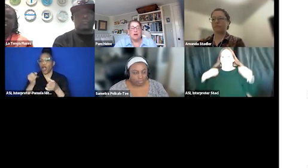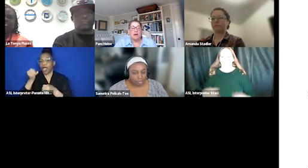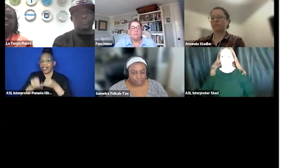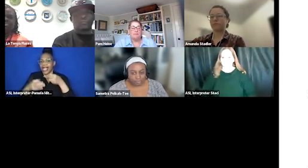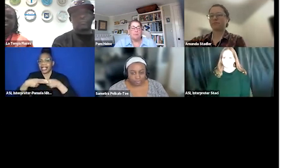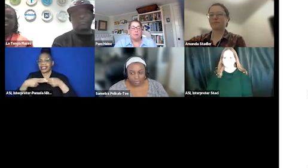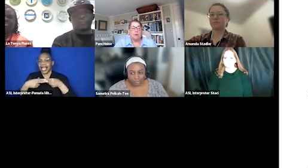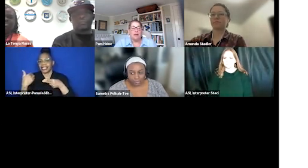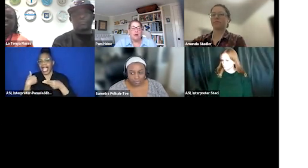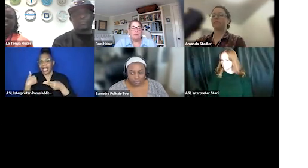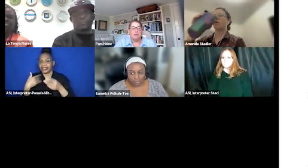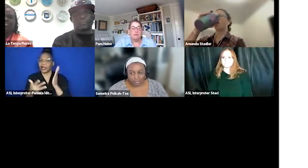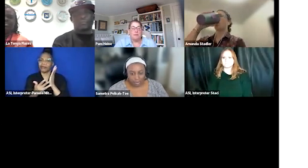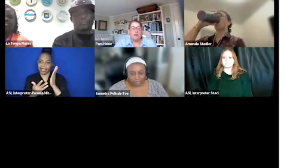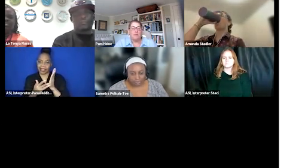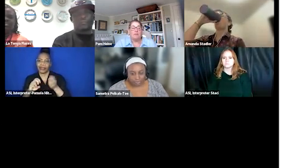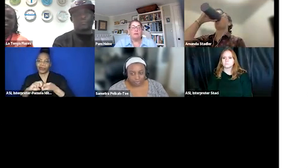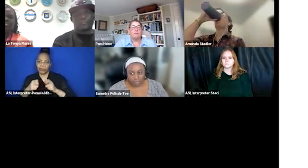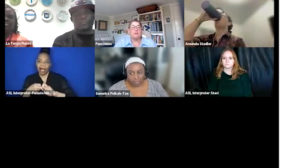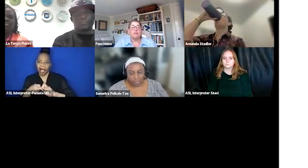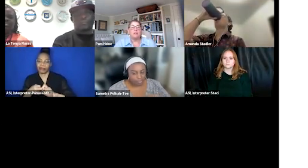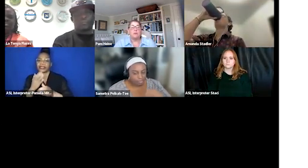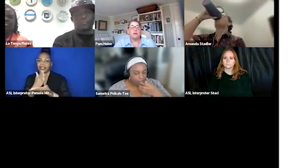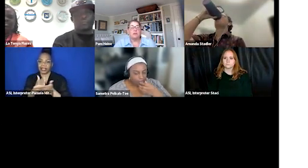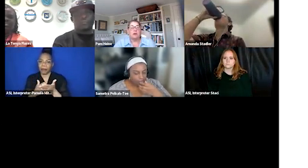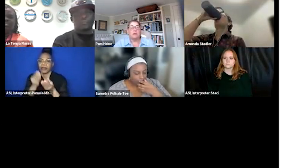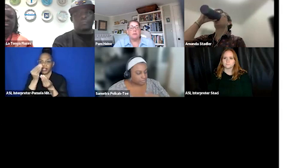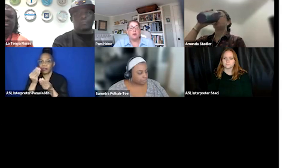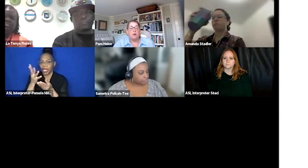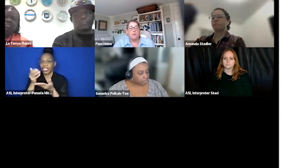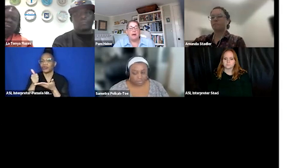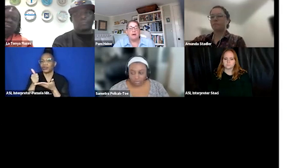about some really helpful information. Do you wanna talk a little bit, Hope,